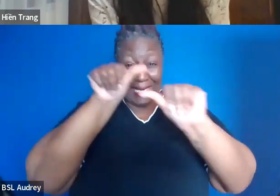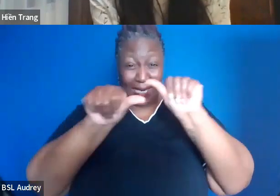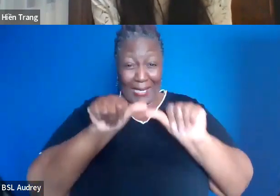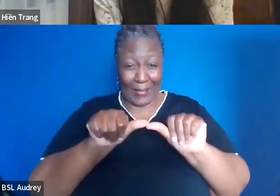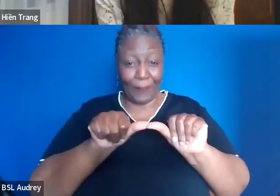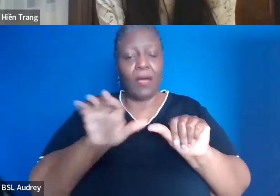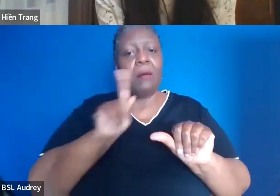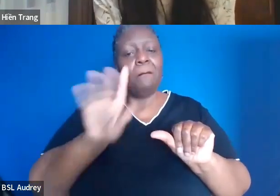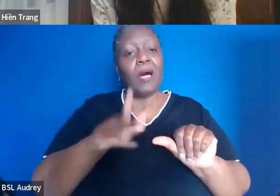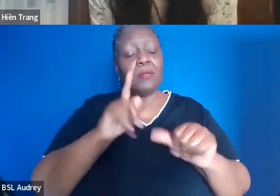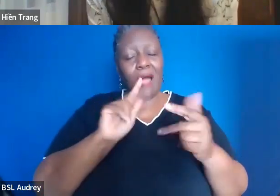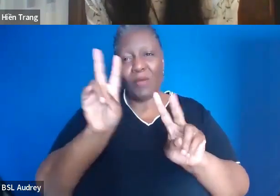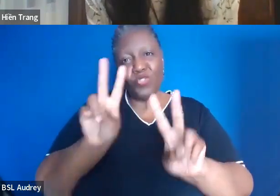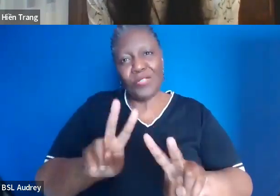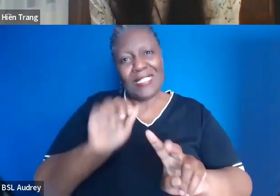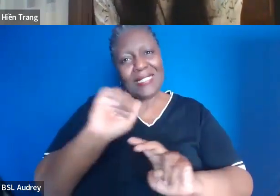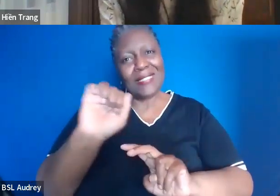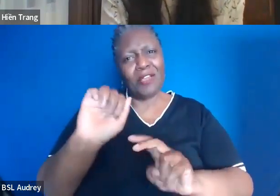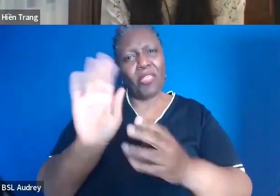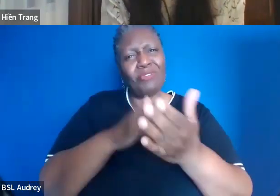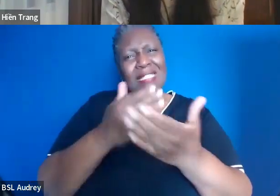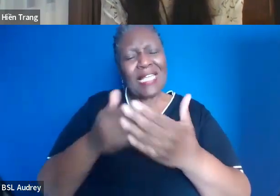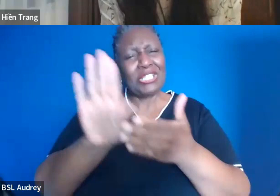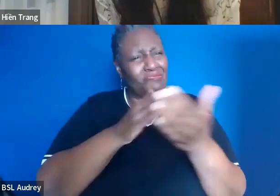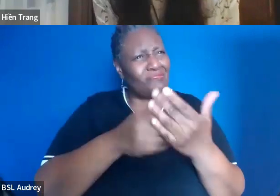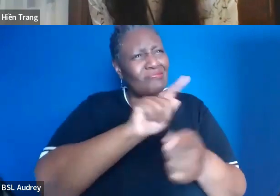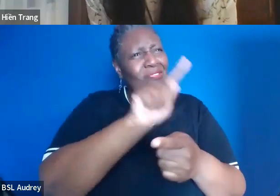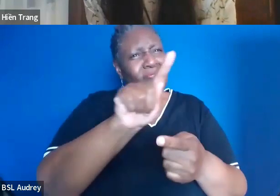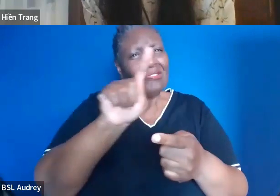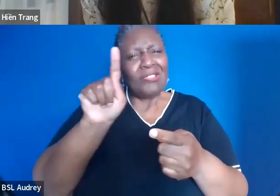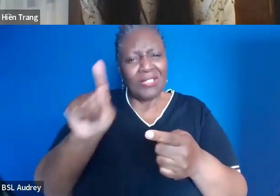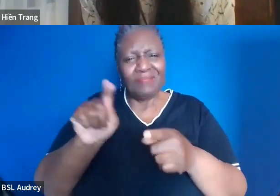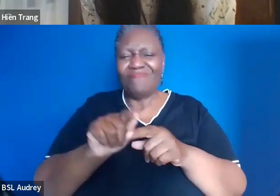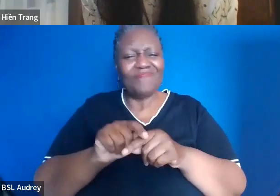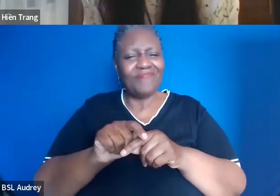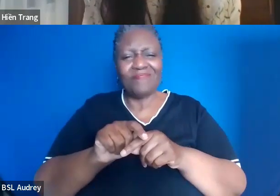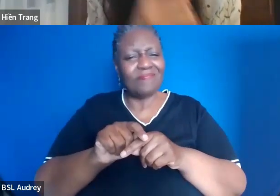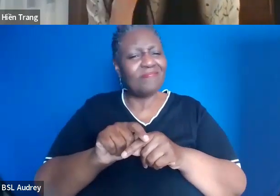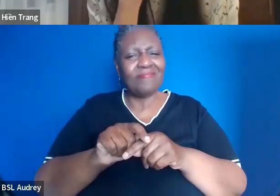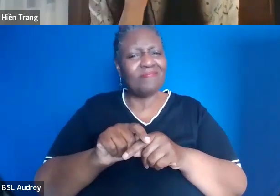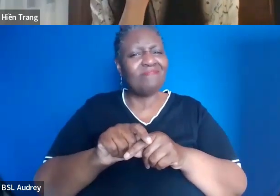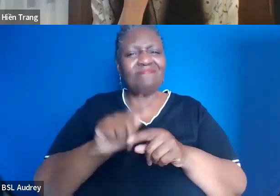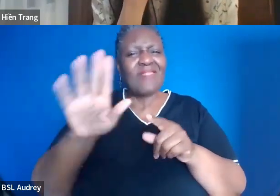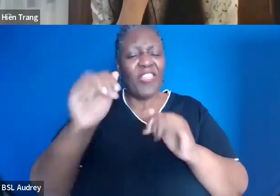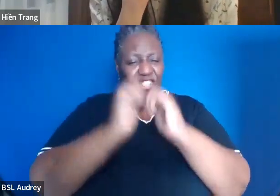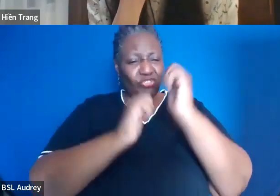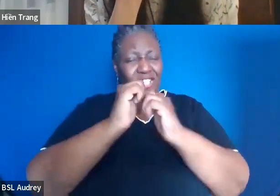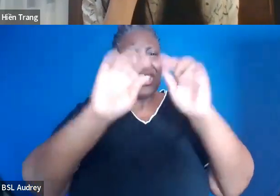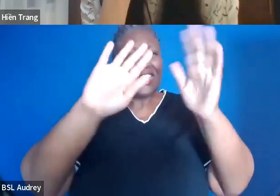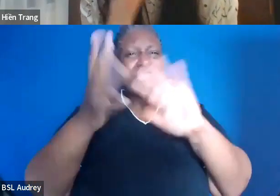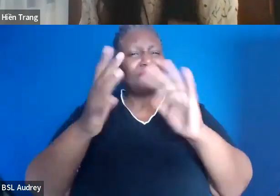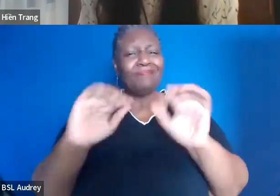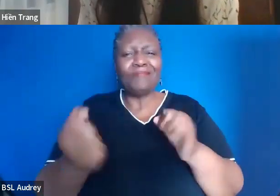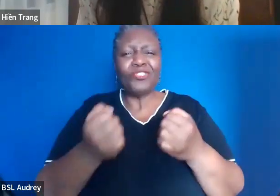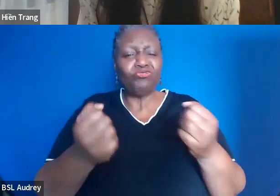translations I was reading that um but they mostly didn't have a strong structural uh component to